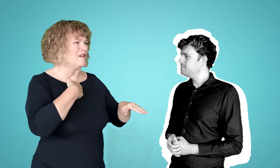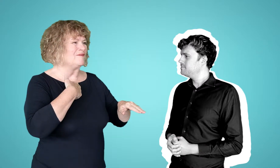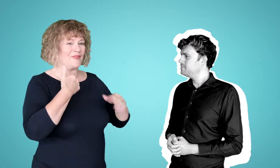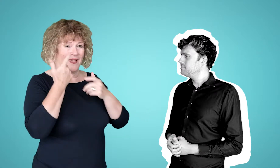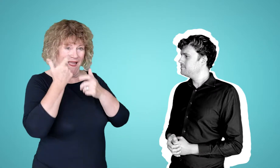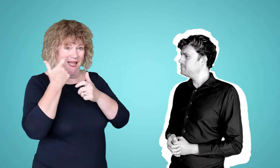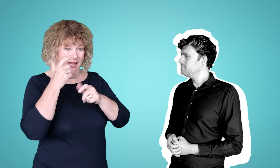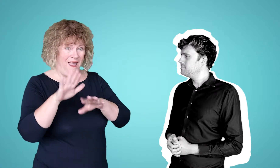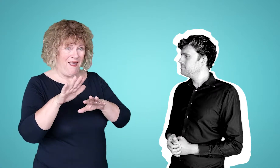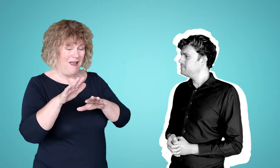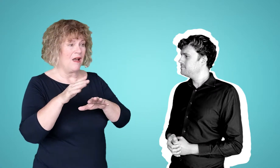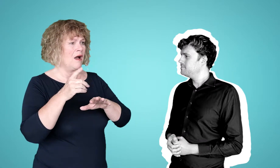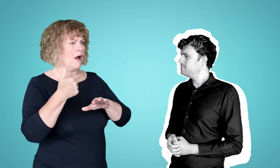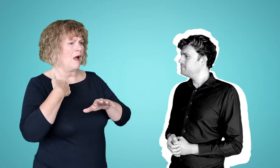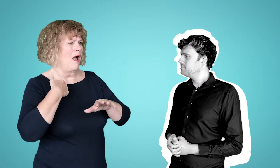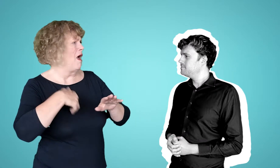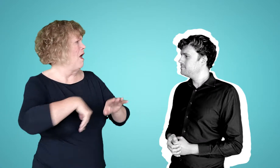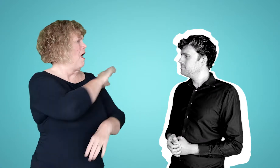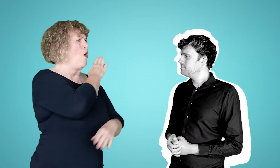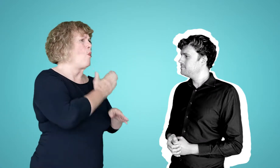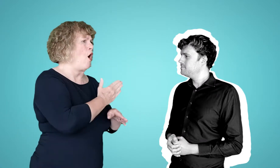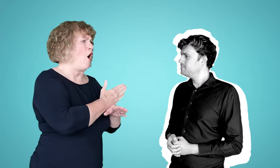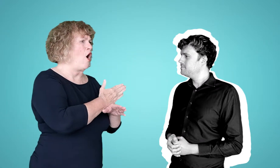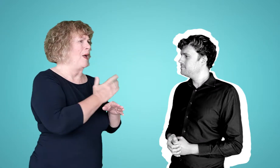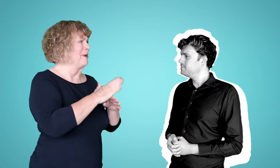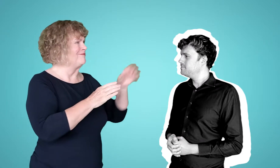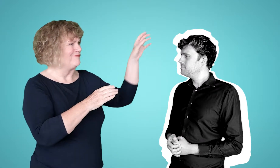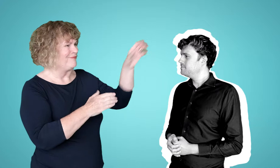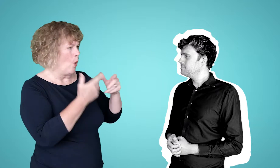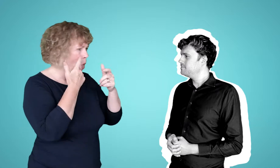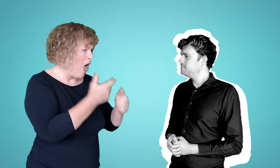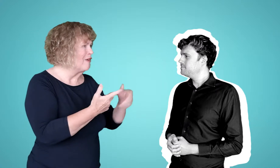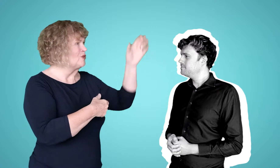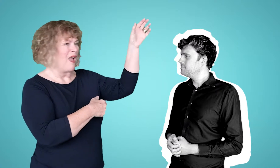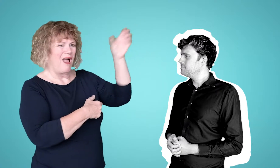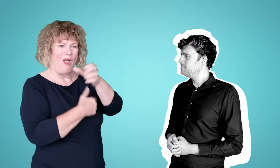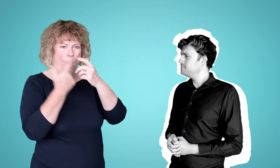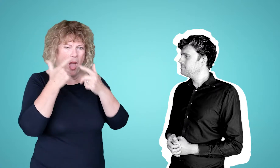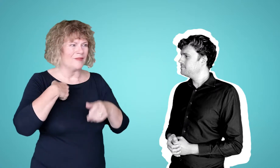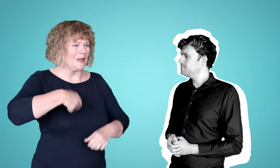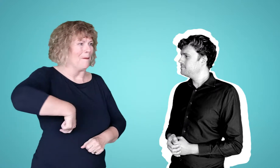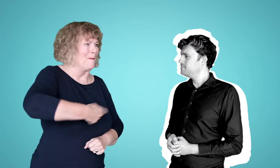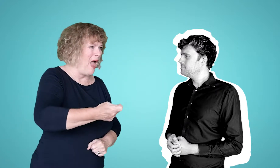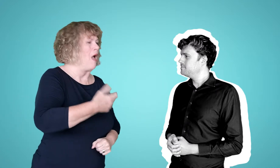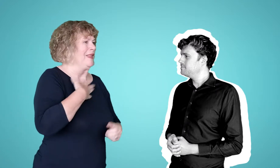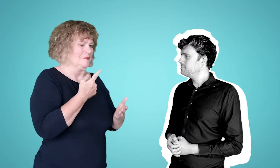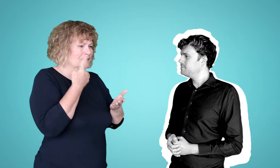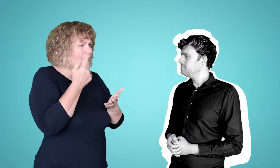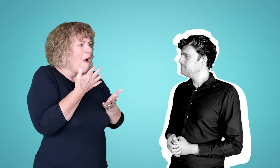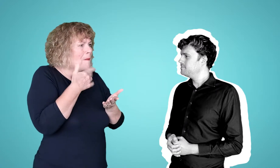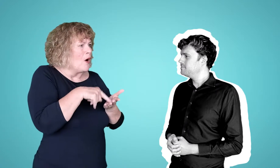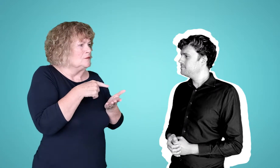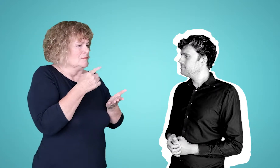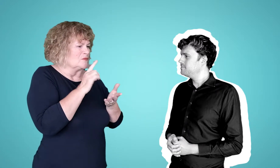or the person usually cared for whilst the carer is at work.